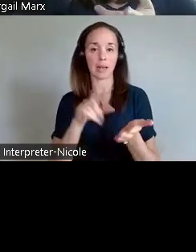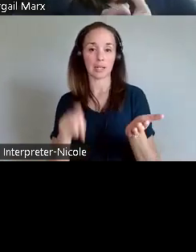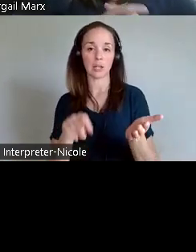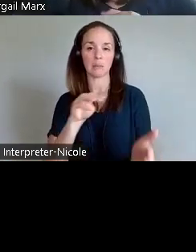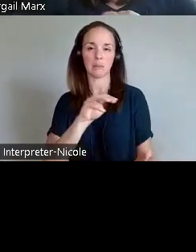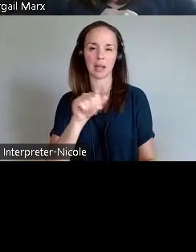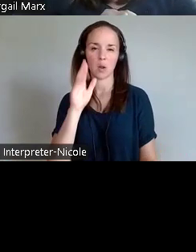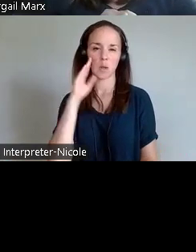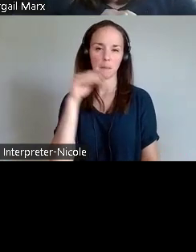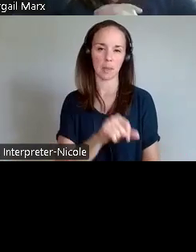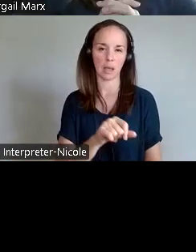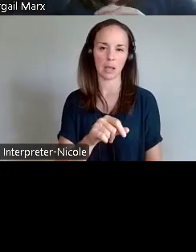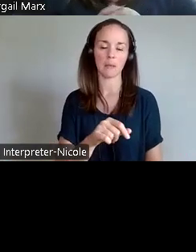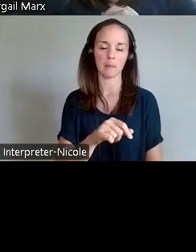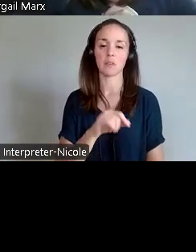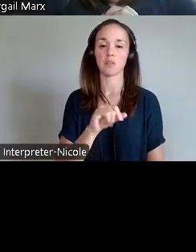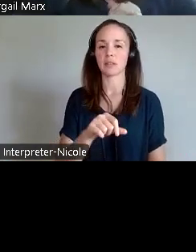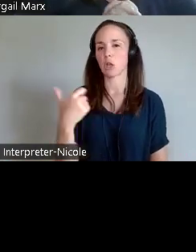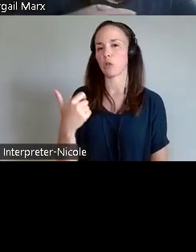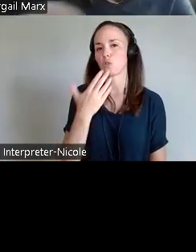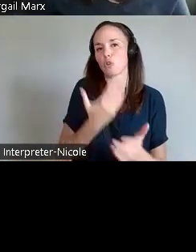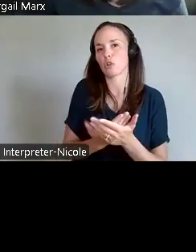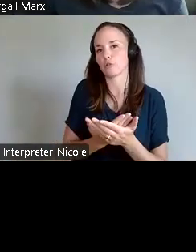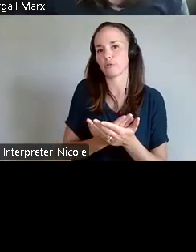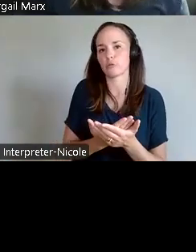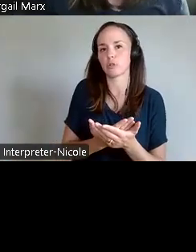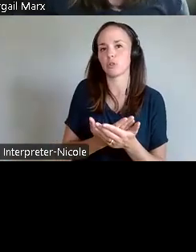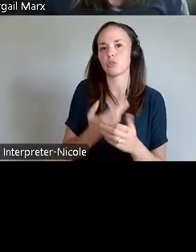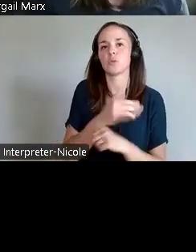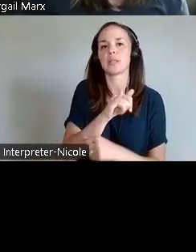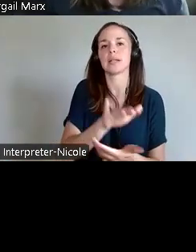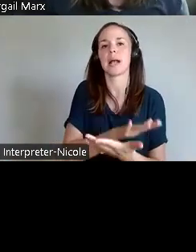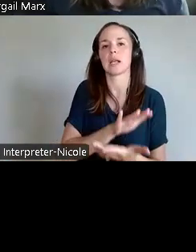And so that document can also be a helpful advocacy tool either within your district or